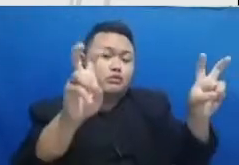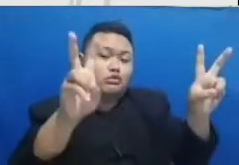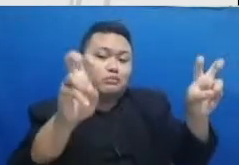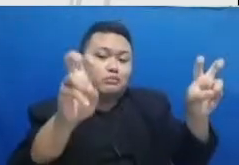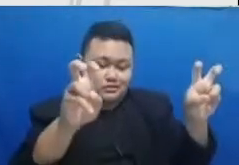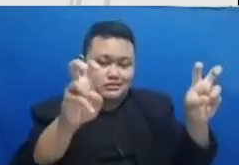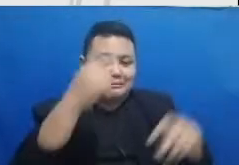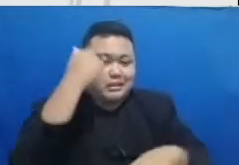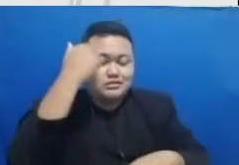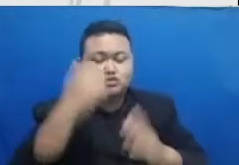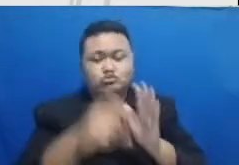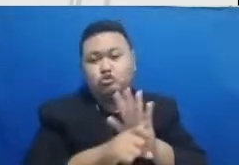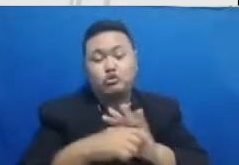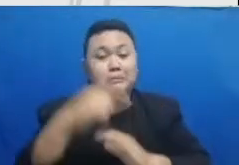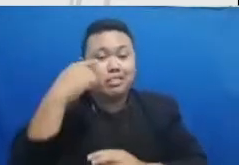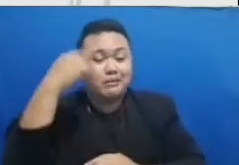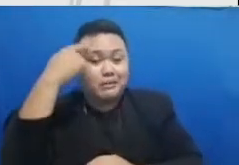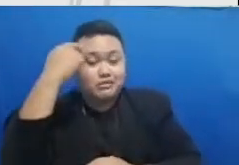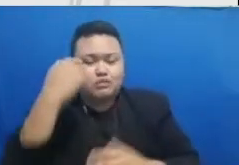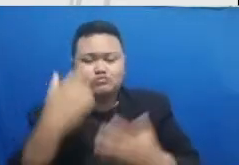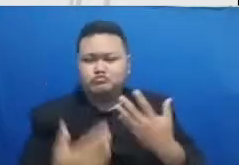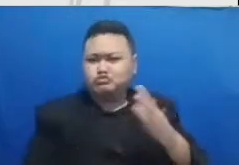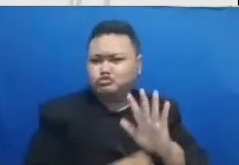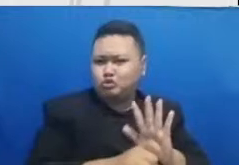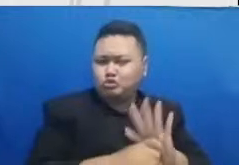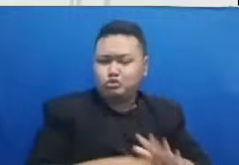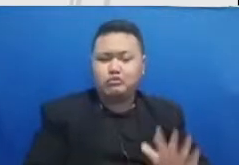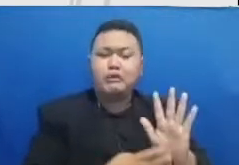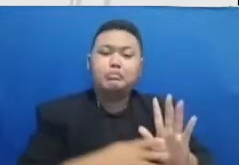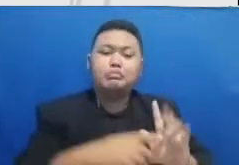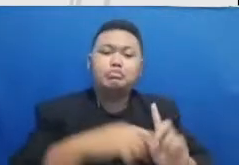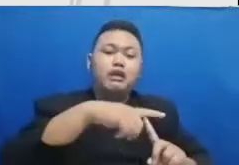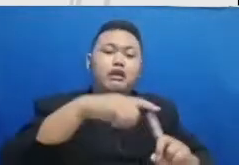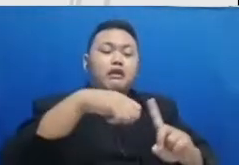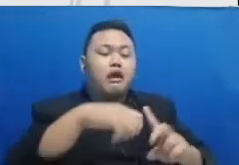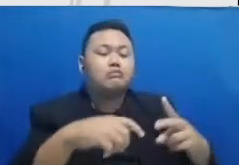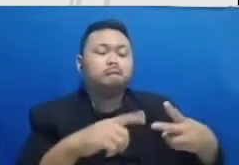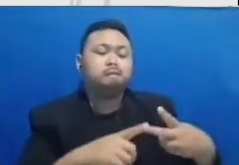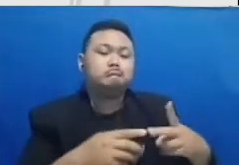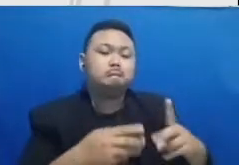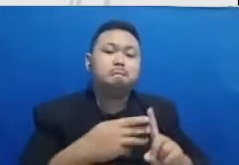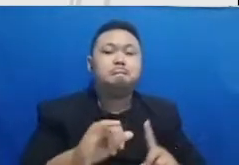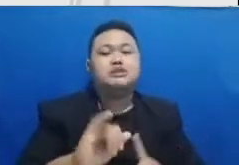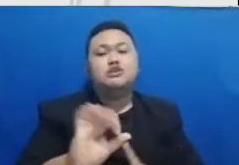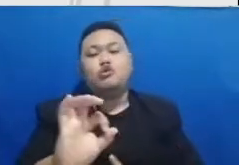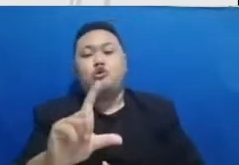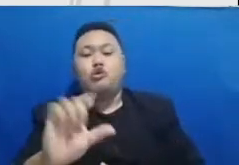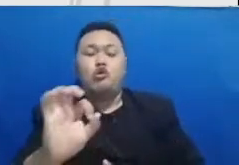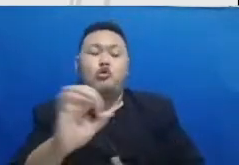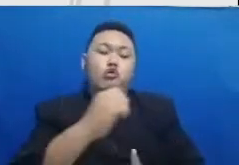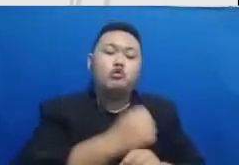subjects, whatever it is whether it's mathematics or biology, whether it's science, history baitus,